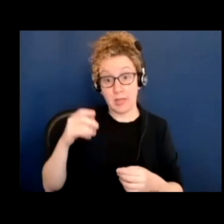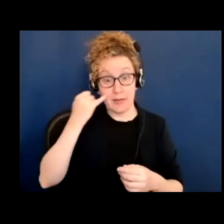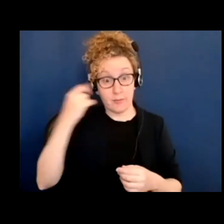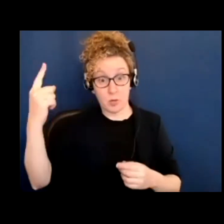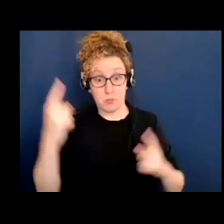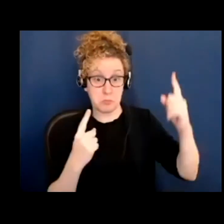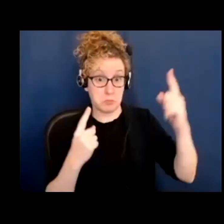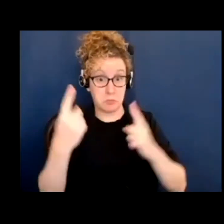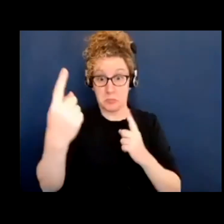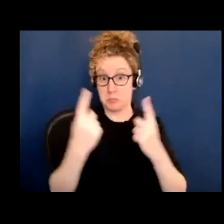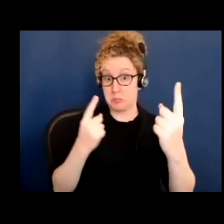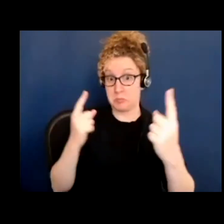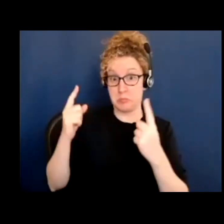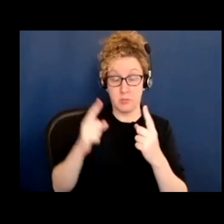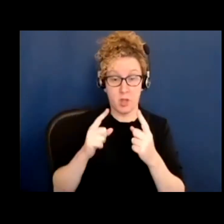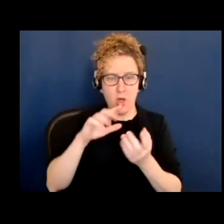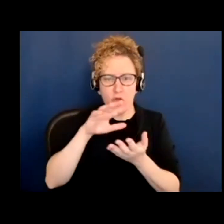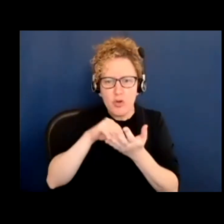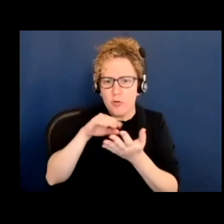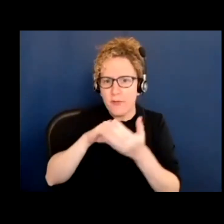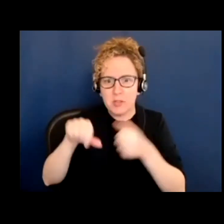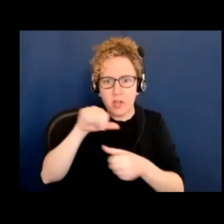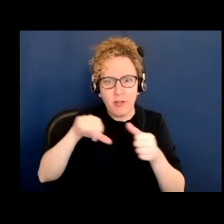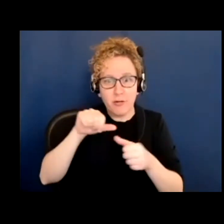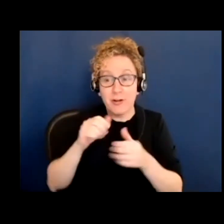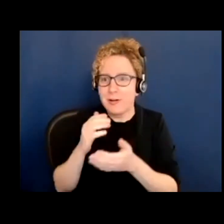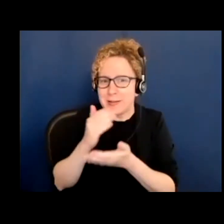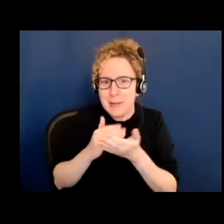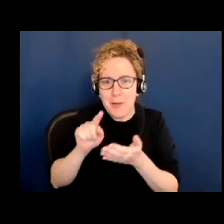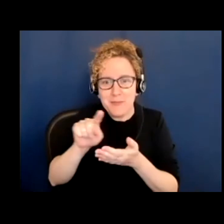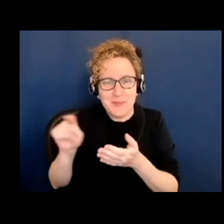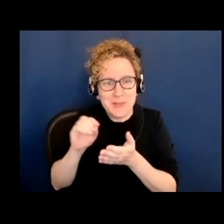students who never knew this was an option, and invest in leadership potential of people